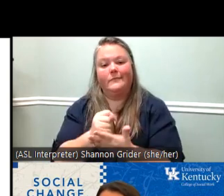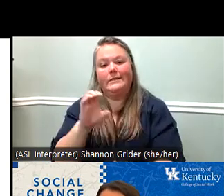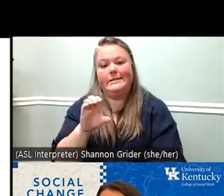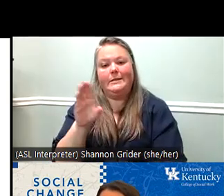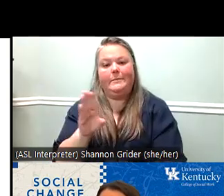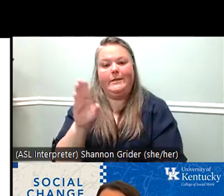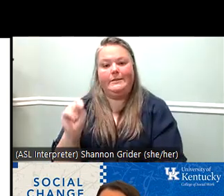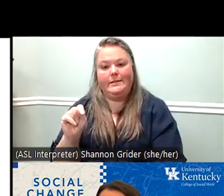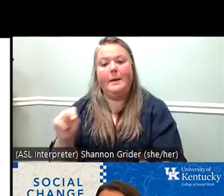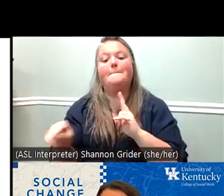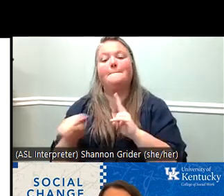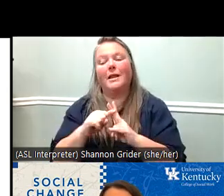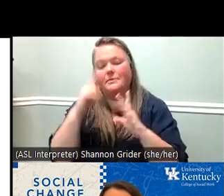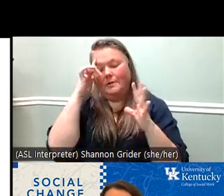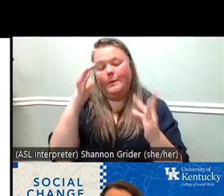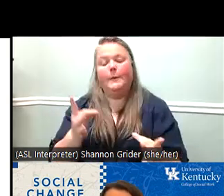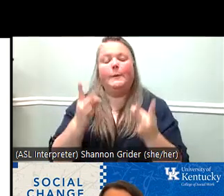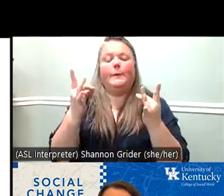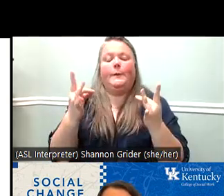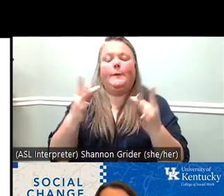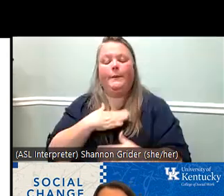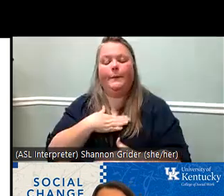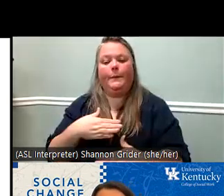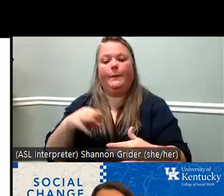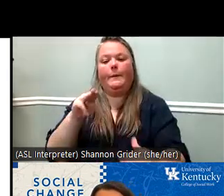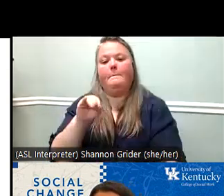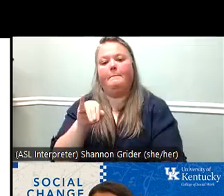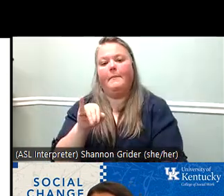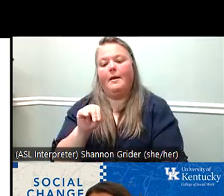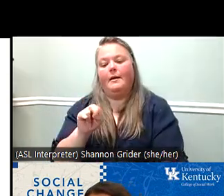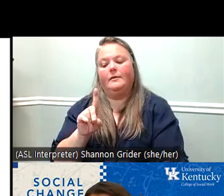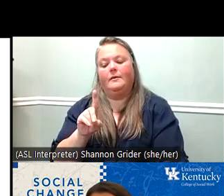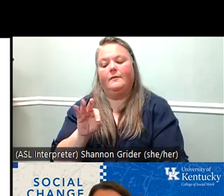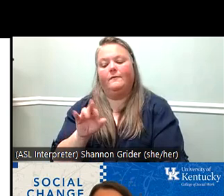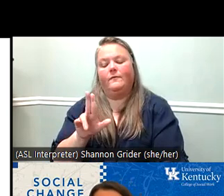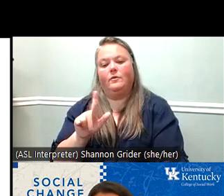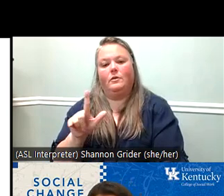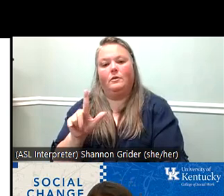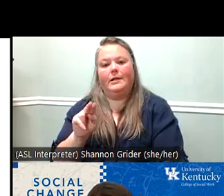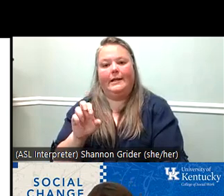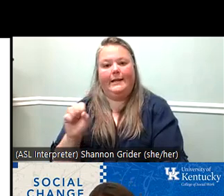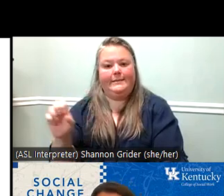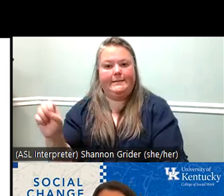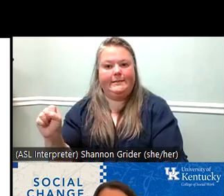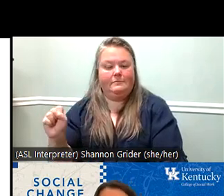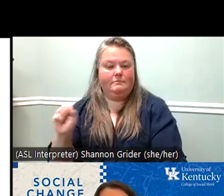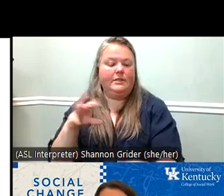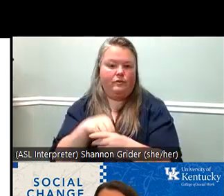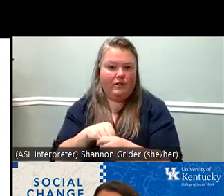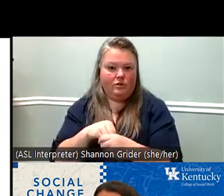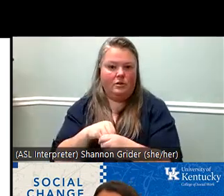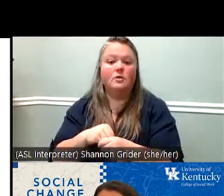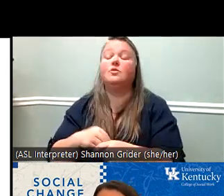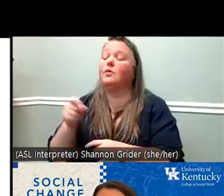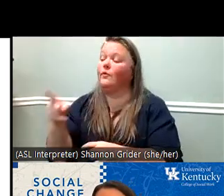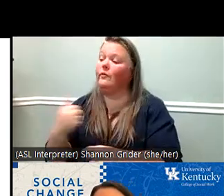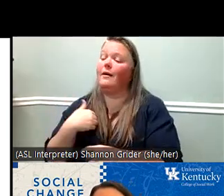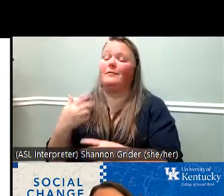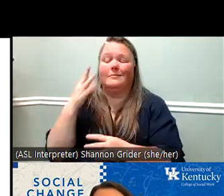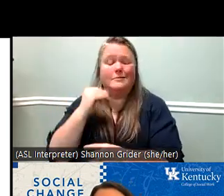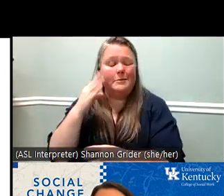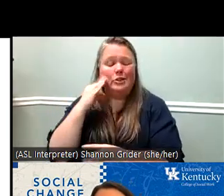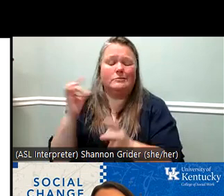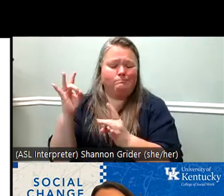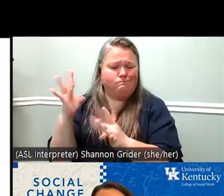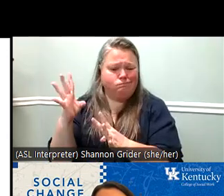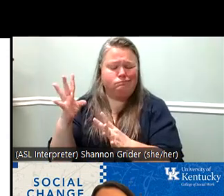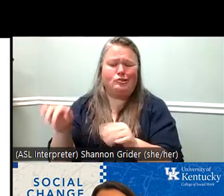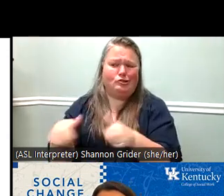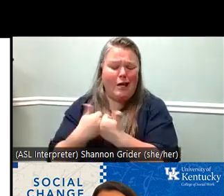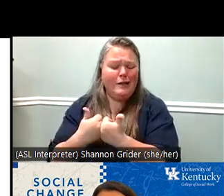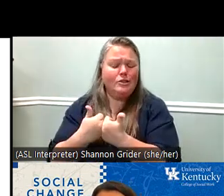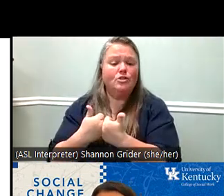BACK WITH SOME OF THOSE THOUGHTS AND FEELINGS AND THEN WE PRACTICE A COUPLE OF MENTAL HEALTH INTERVENTIONS. WE DO AN EXAMPLE OF COGNITIVE BEHAVIORAL THERAPY AND WE